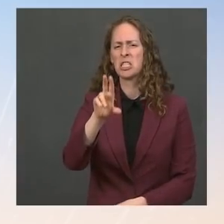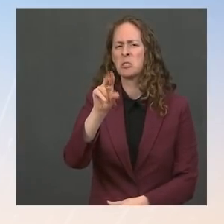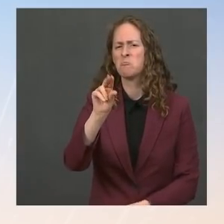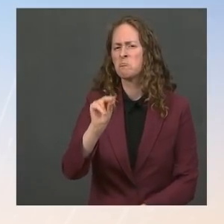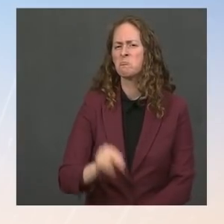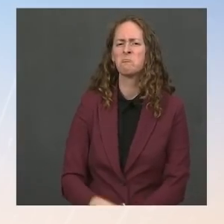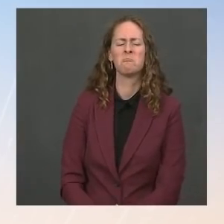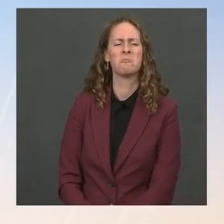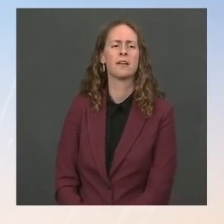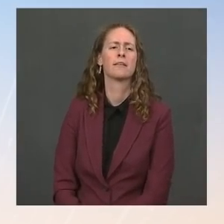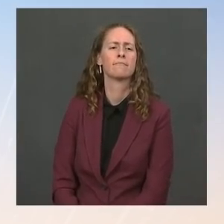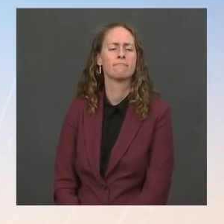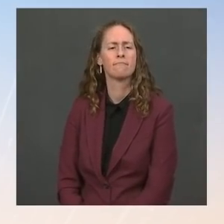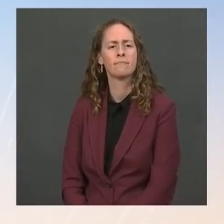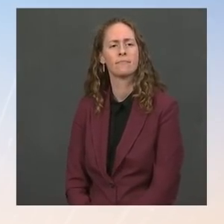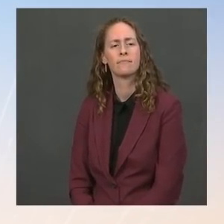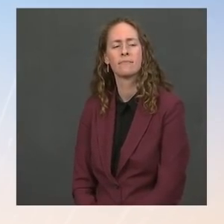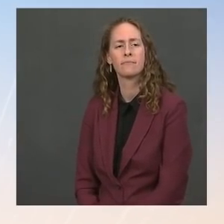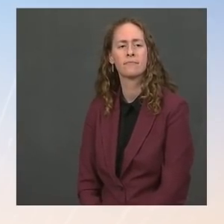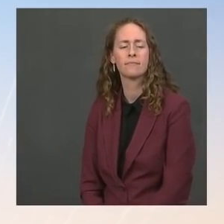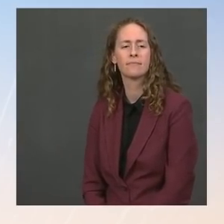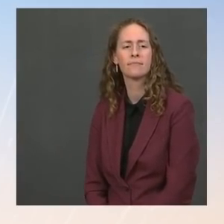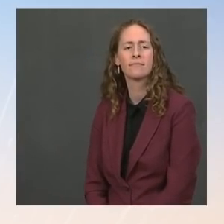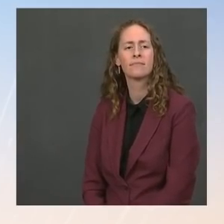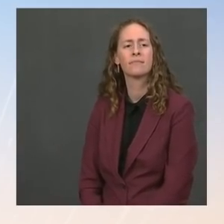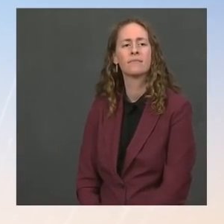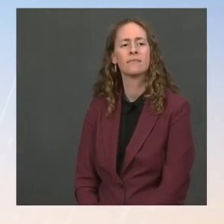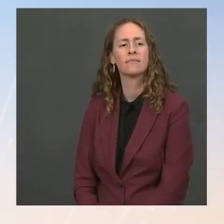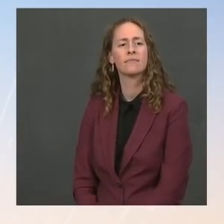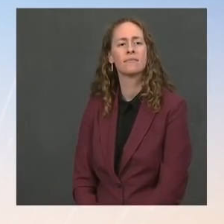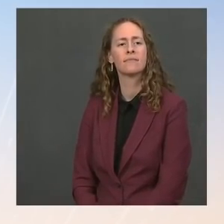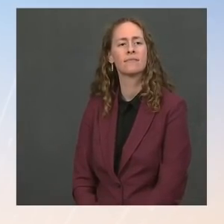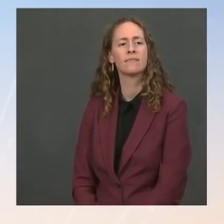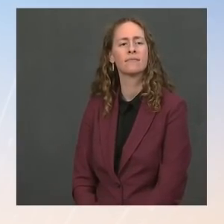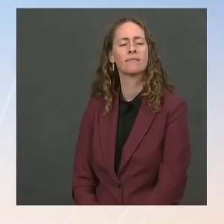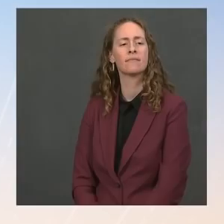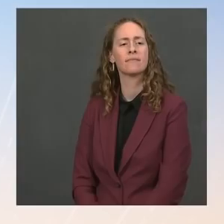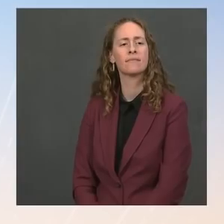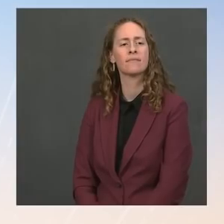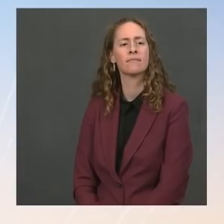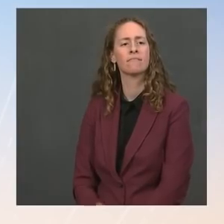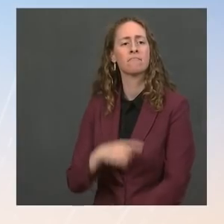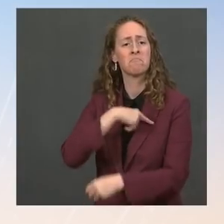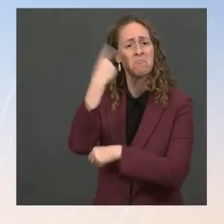is about the stability of China's real estate sector, given the issues with China's Evergrande?